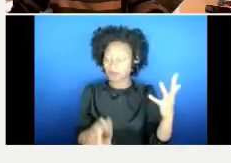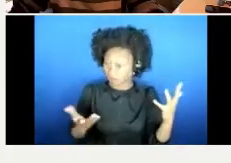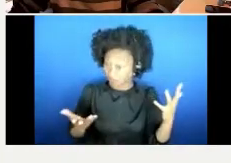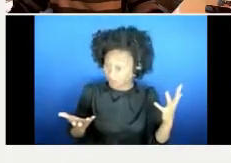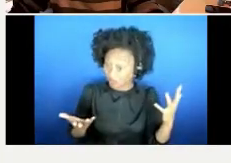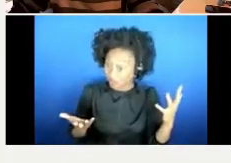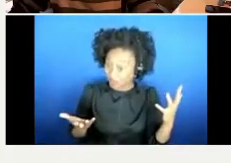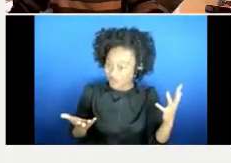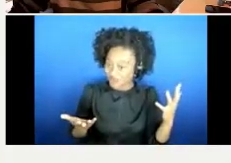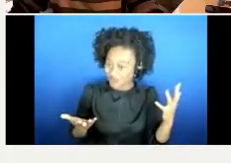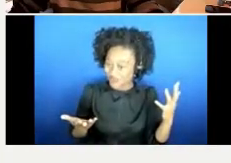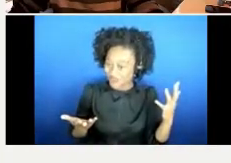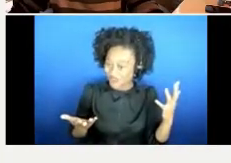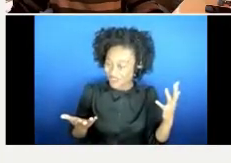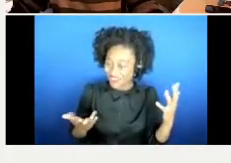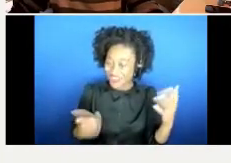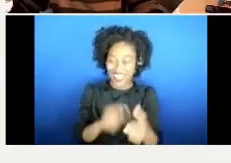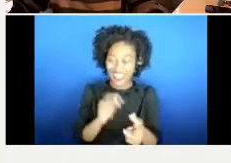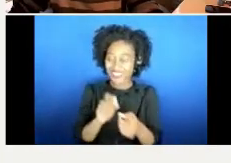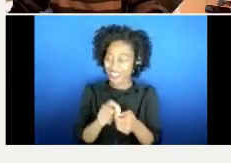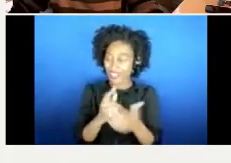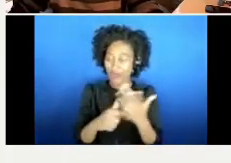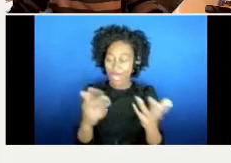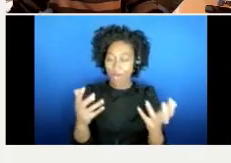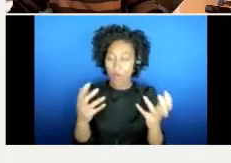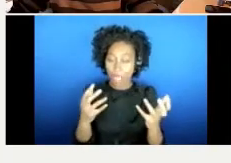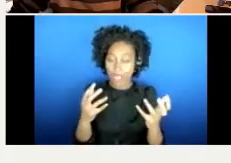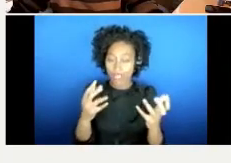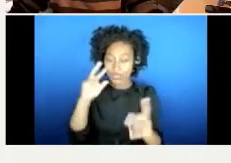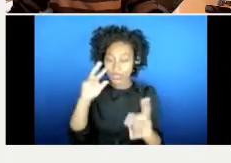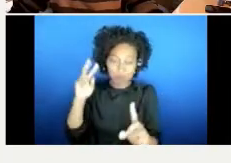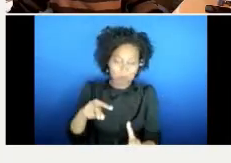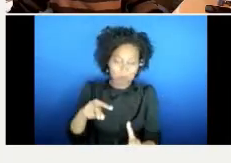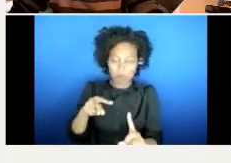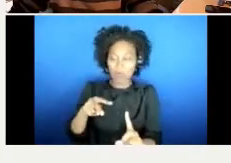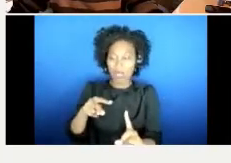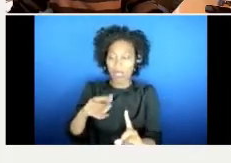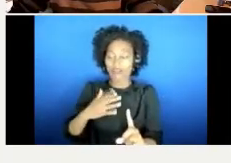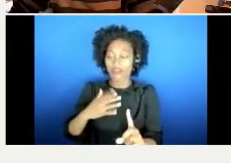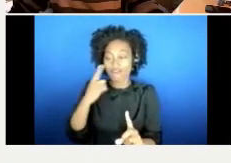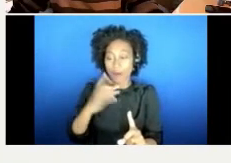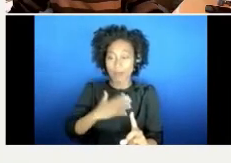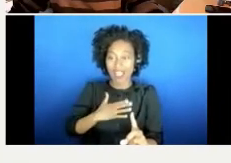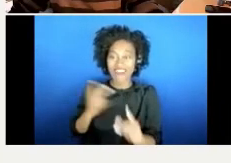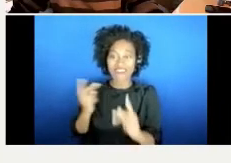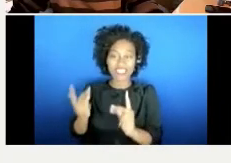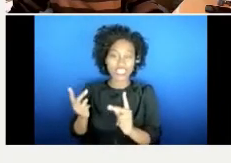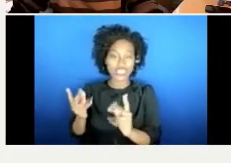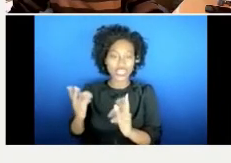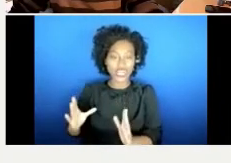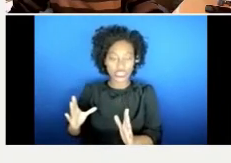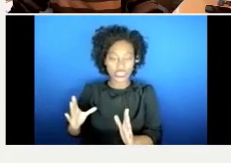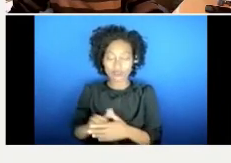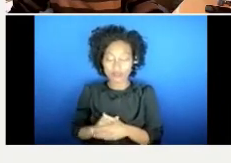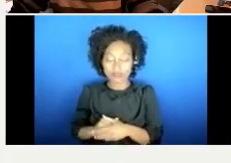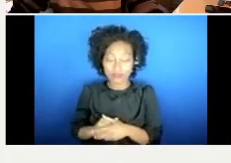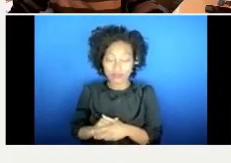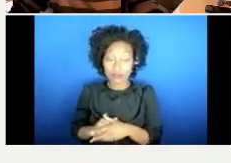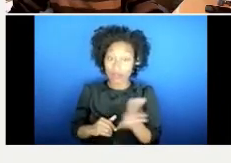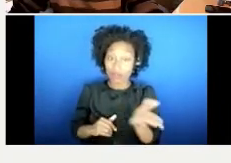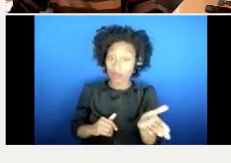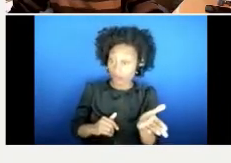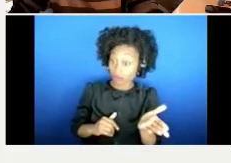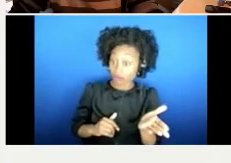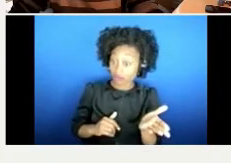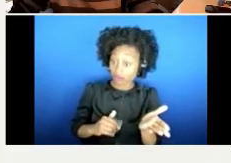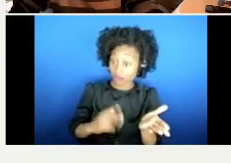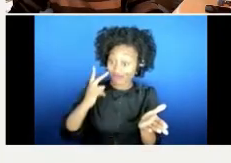exactly where I want my visitors to go. 14:40:48 So as you can see the document is